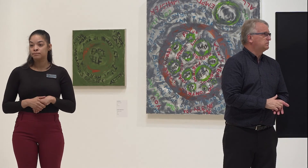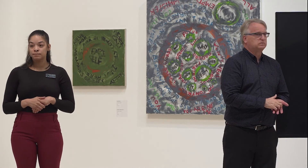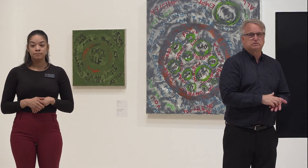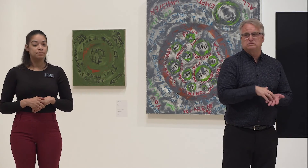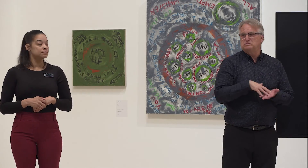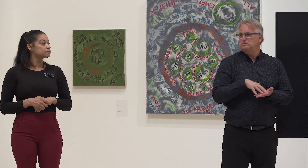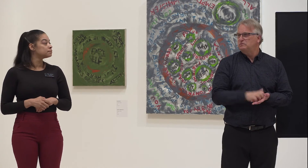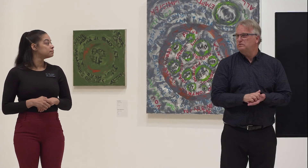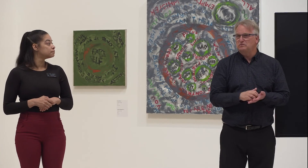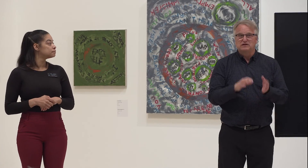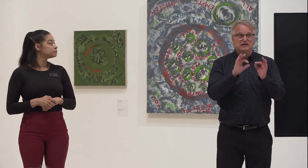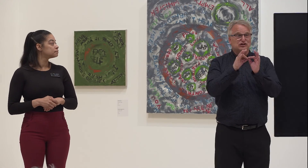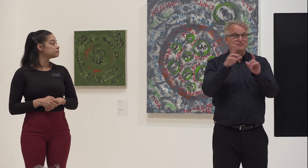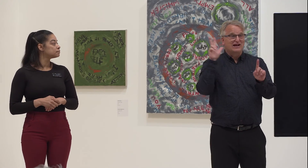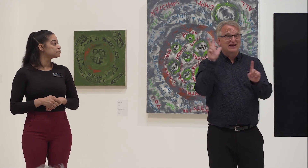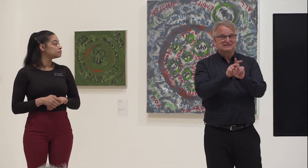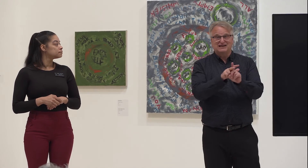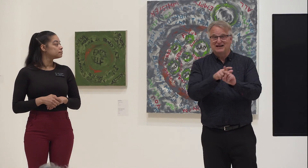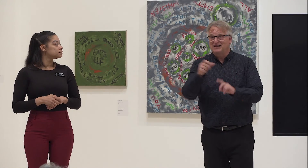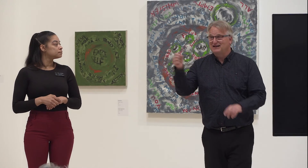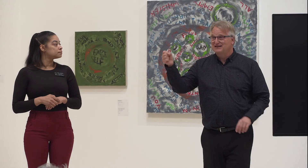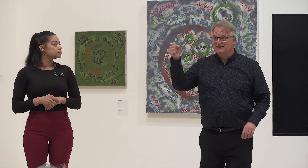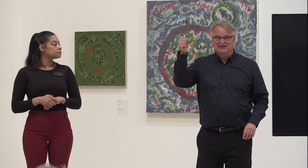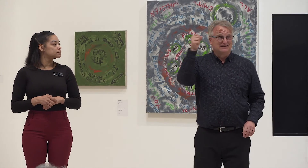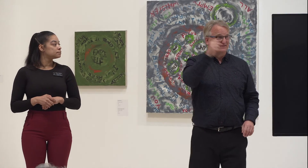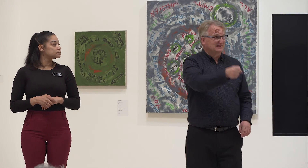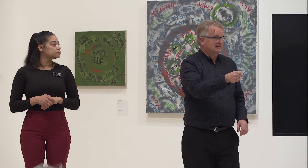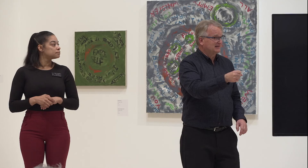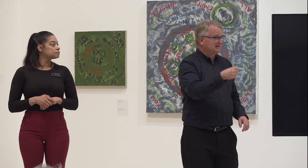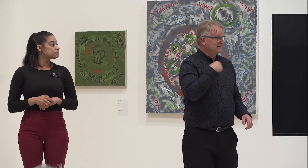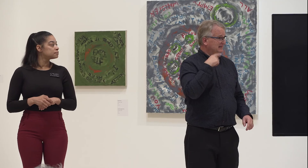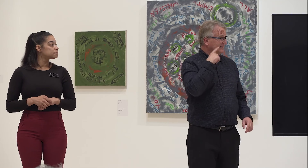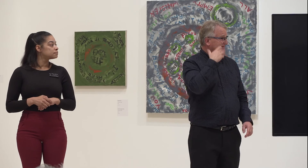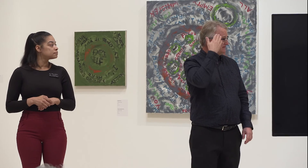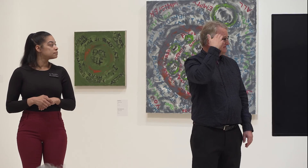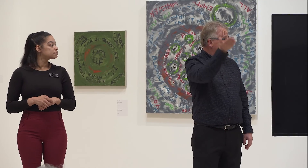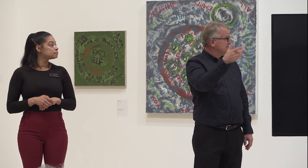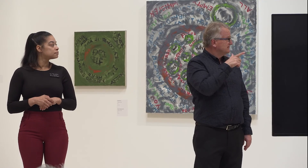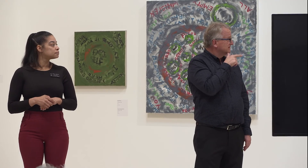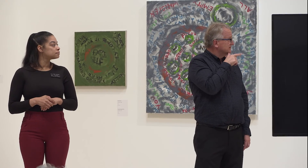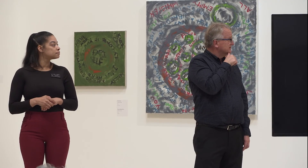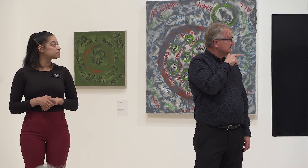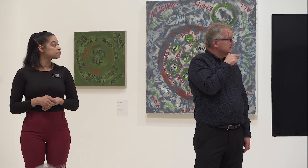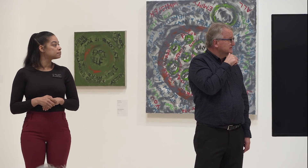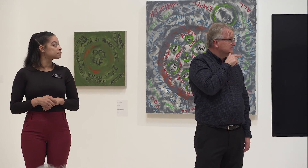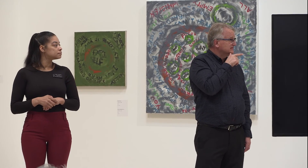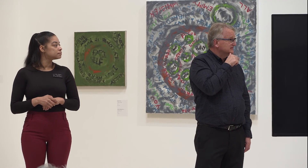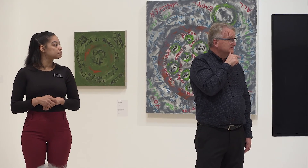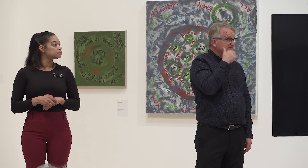called accountability. And it's about assigning interpreters, right? If I'm assigned an interpreter